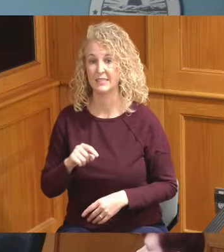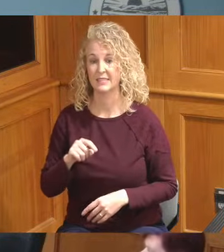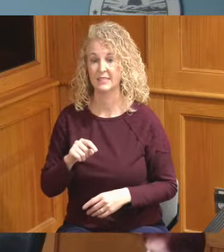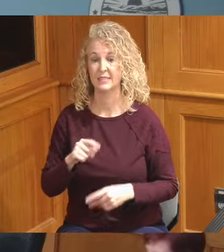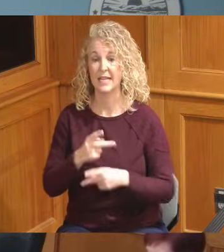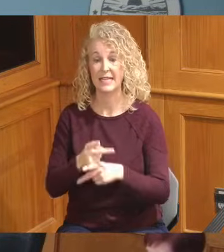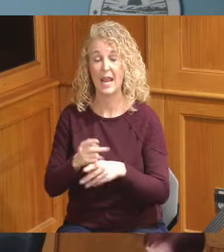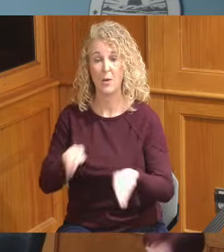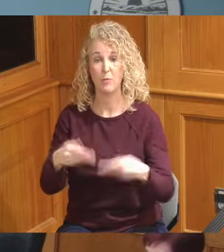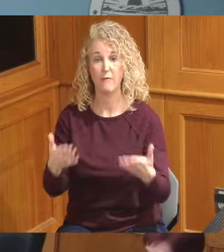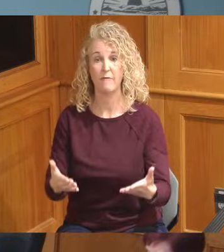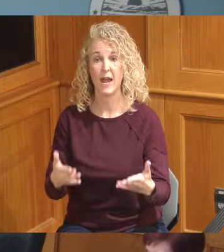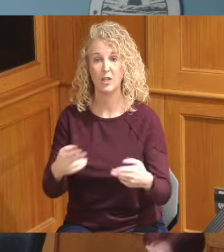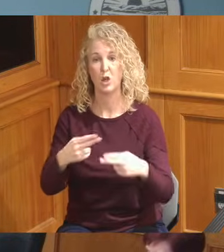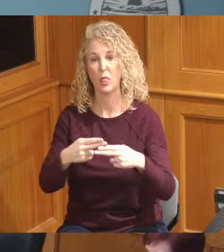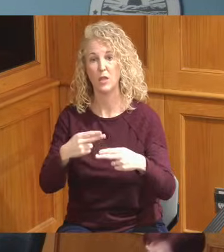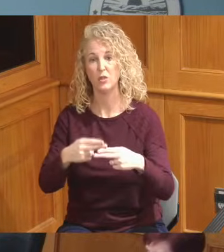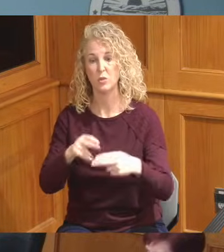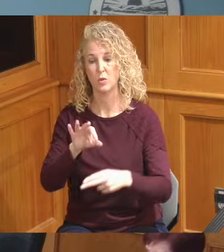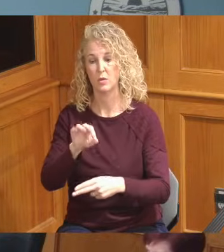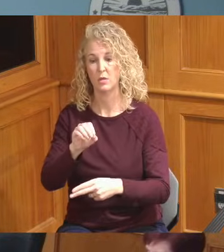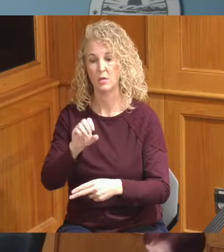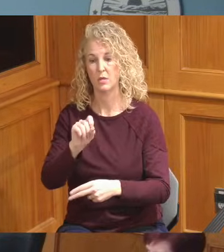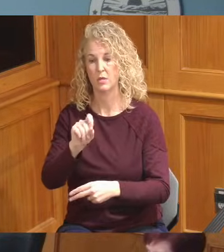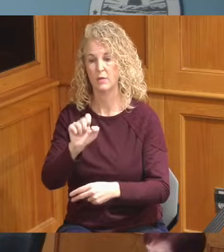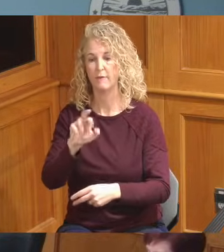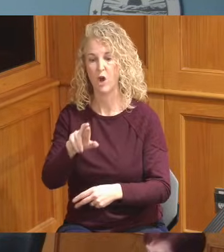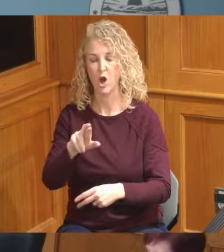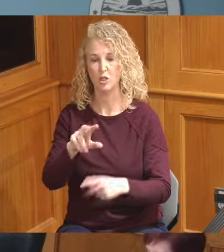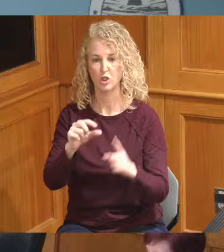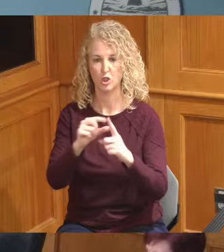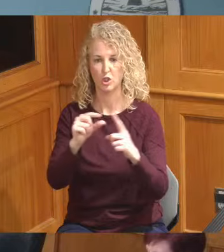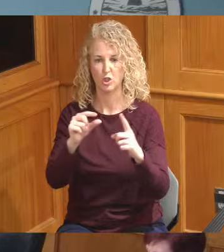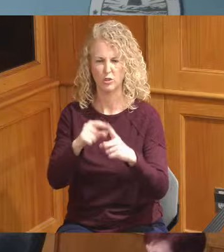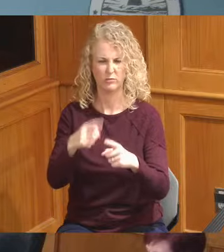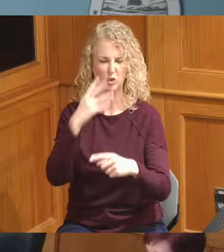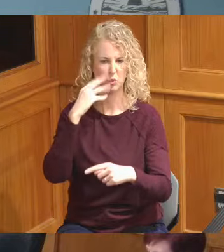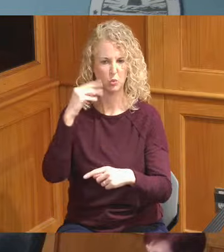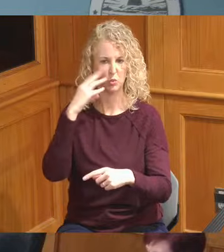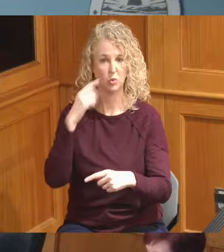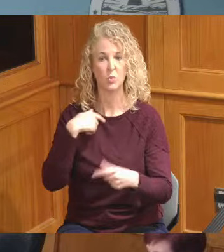I think the term foster care is something you guys are familiar with. Um, we are trying to change